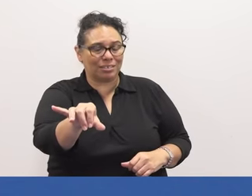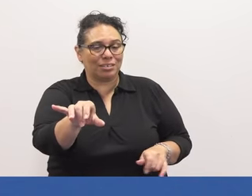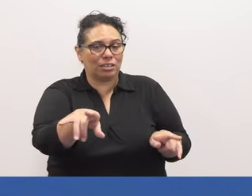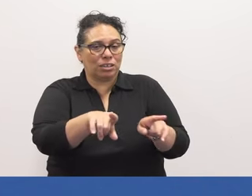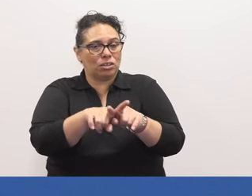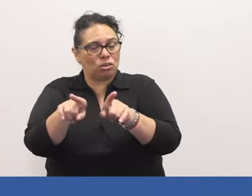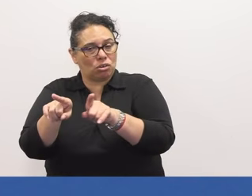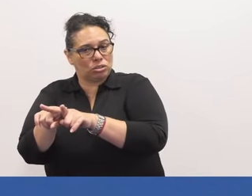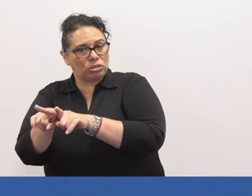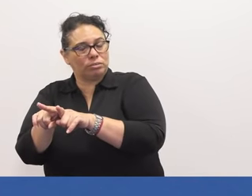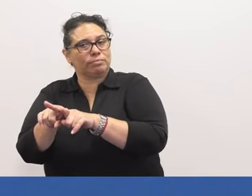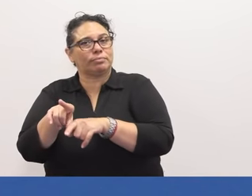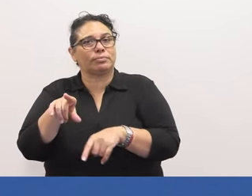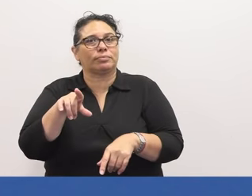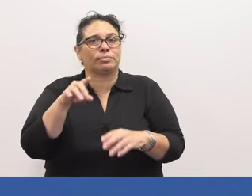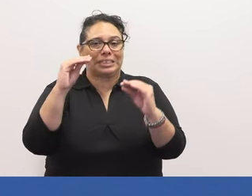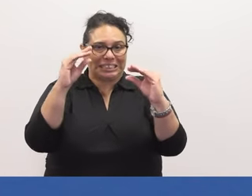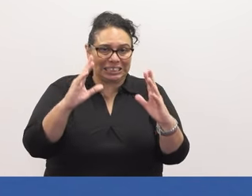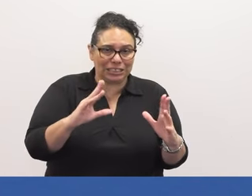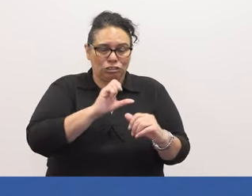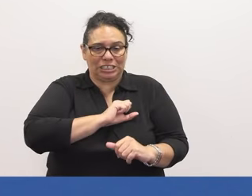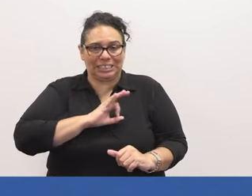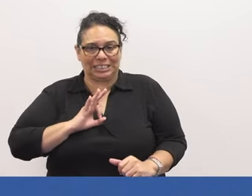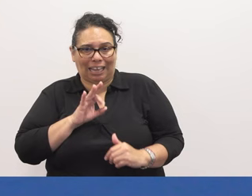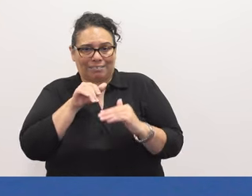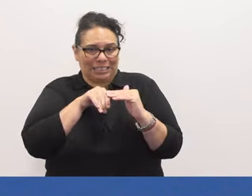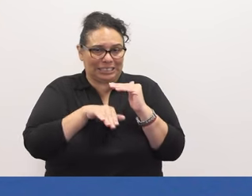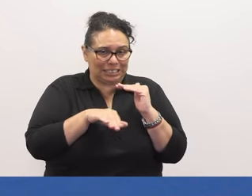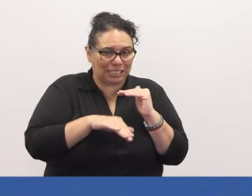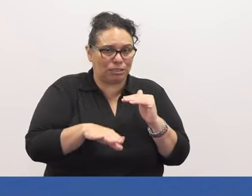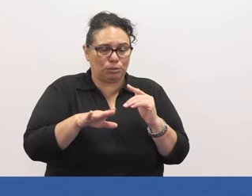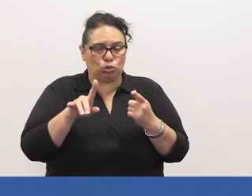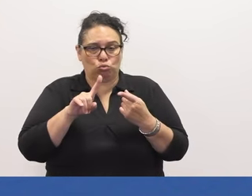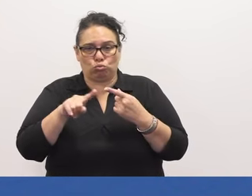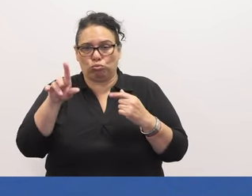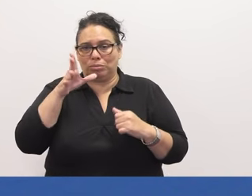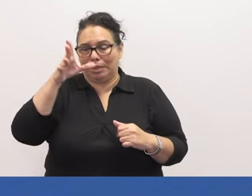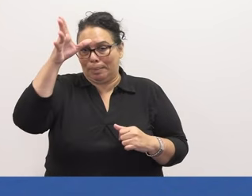accessible to the parents and families, is very helpful.